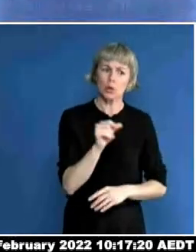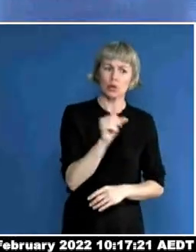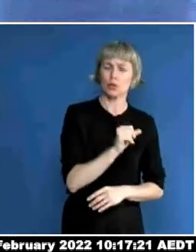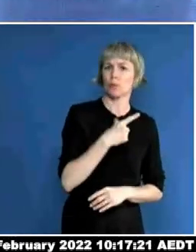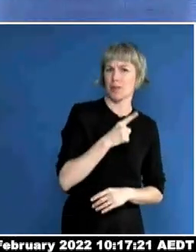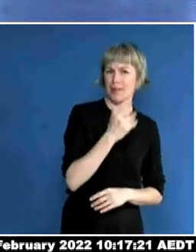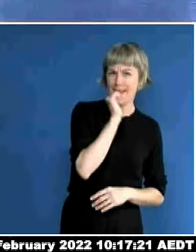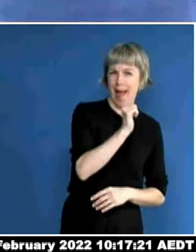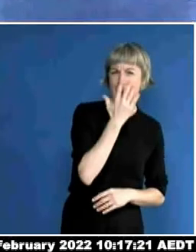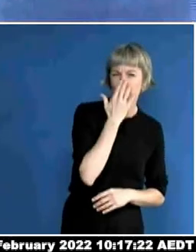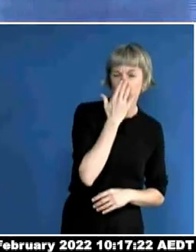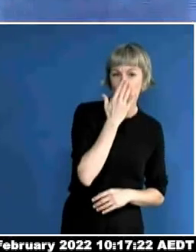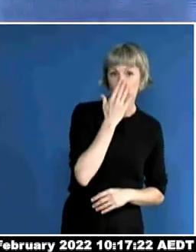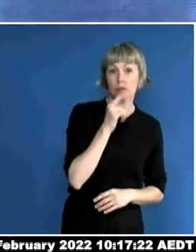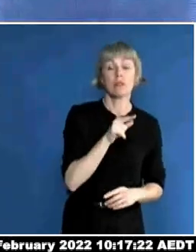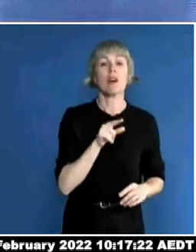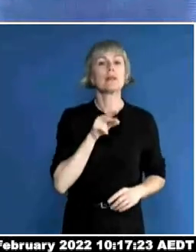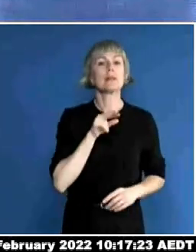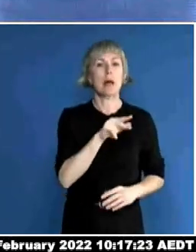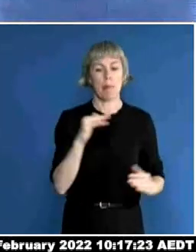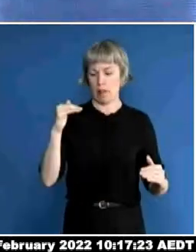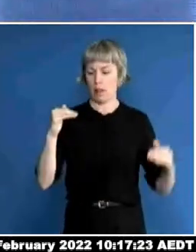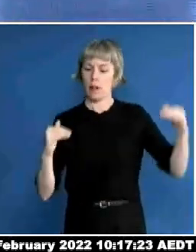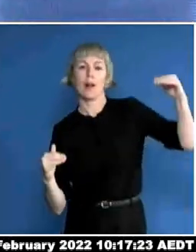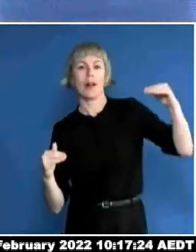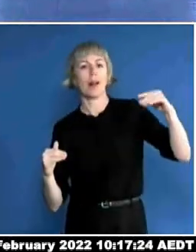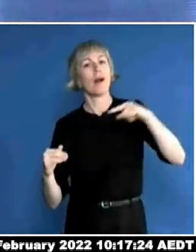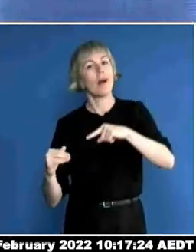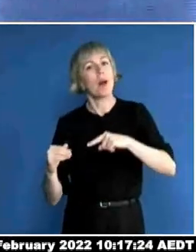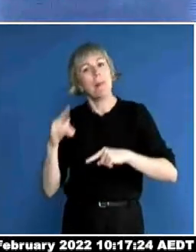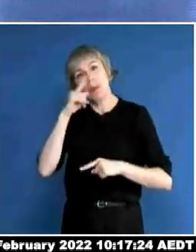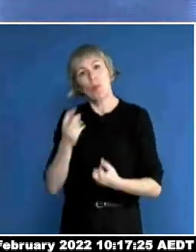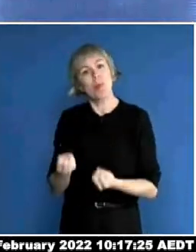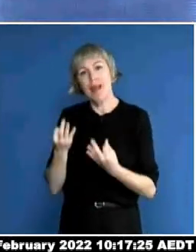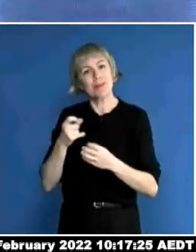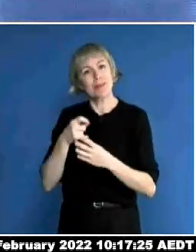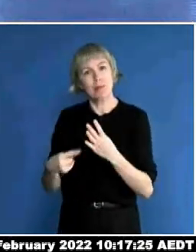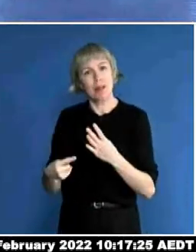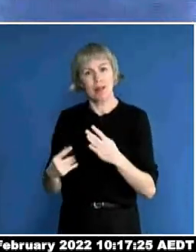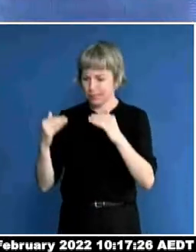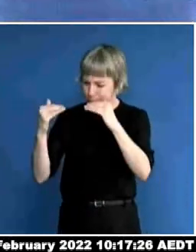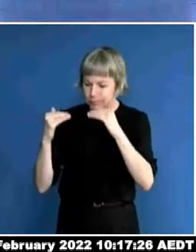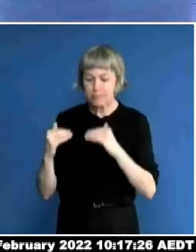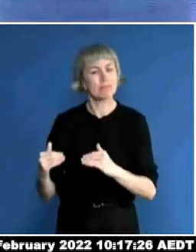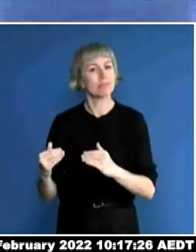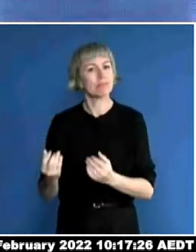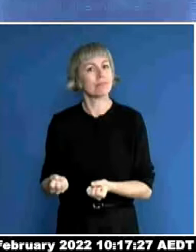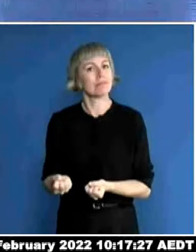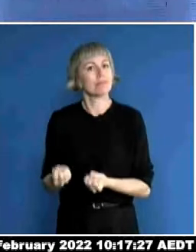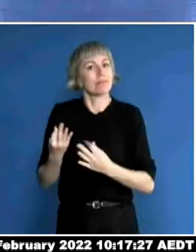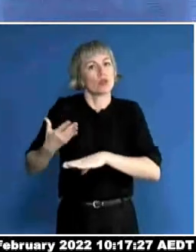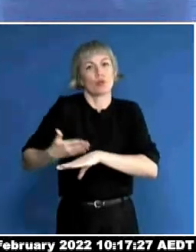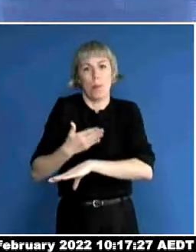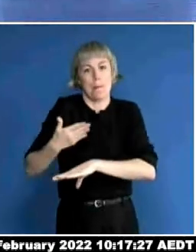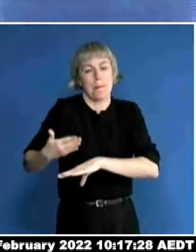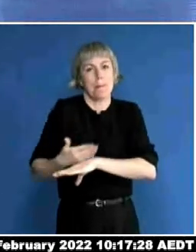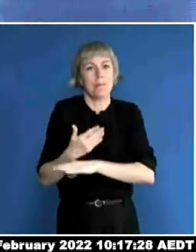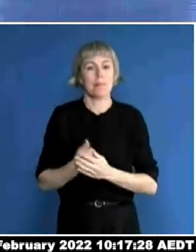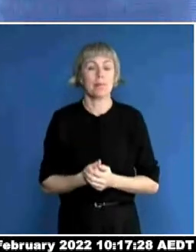People with disability are more likely to be unemployed for a longer period of time compared to people without disability.